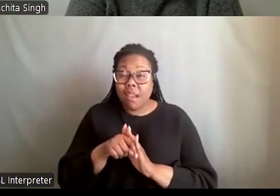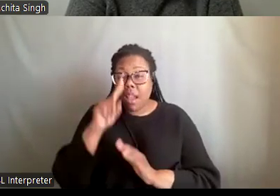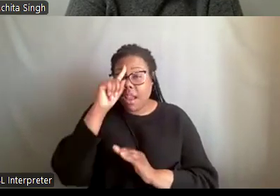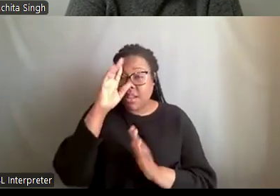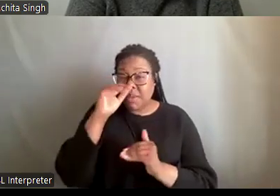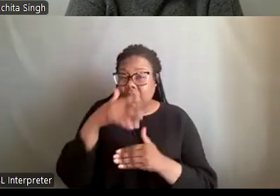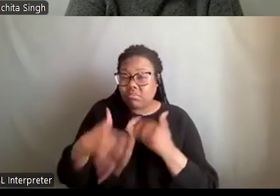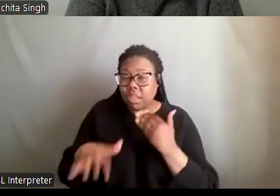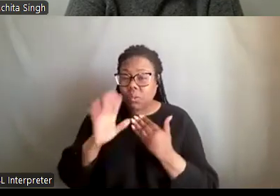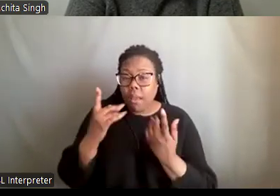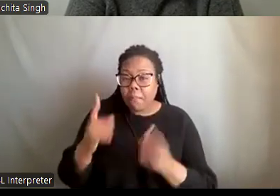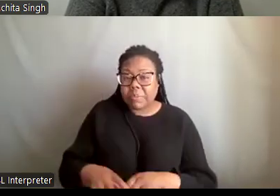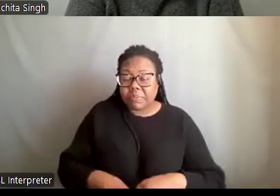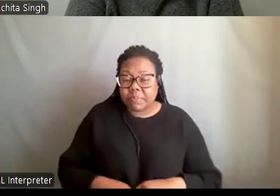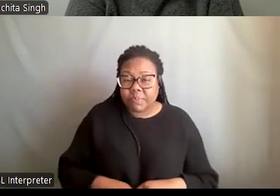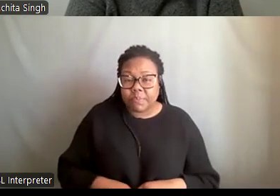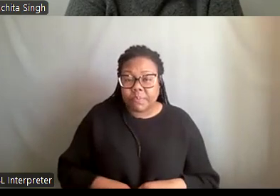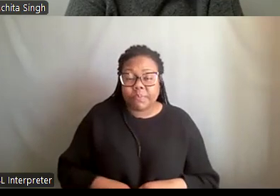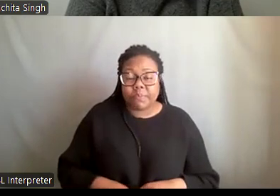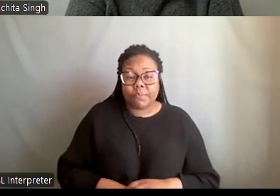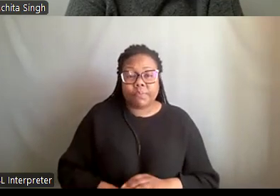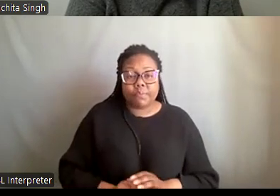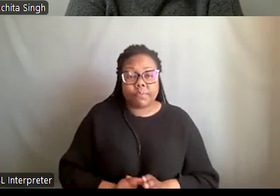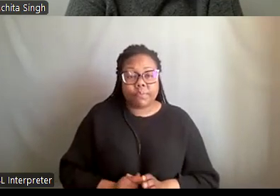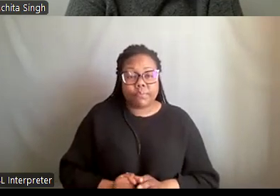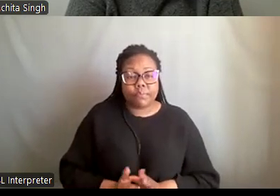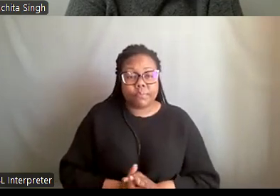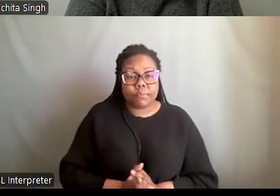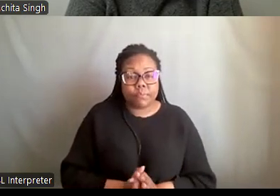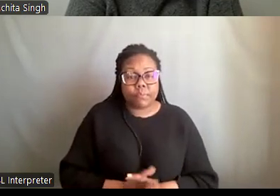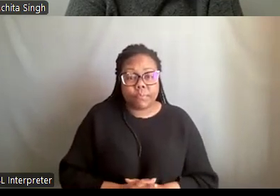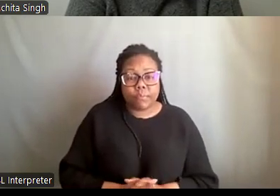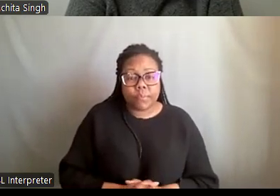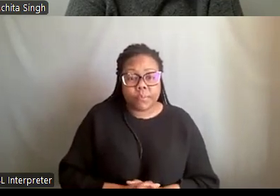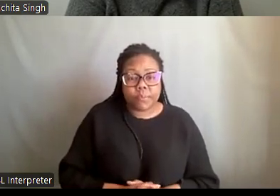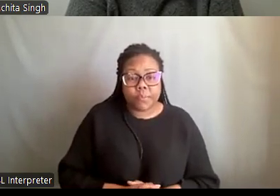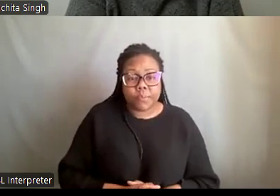and no blood is going to be shed.